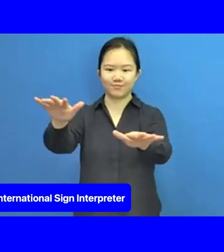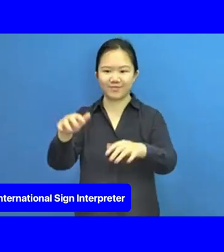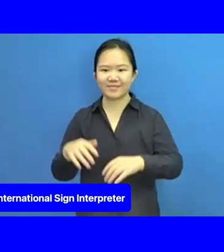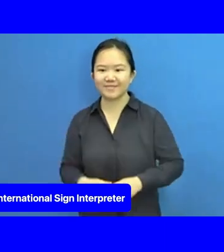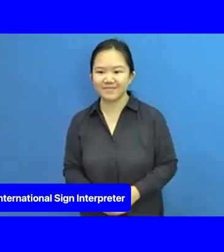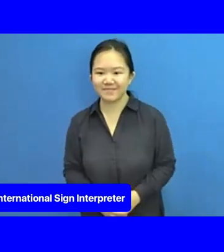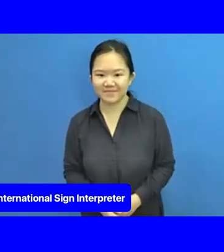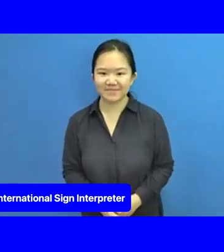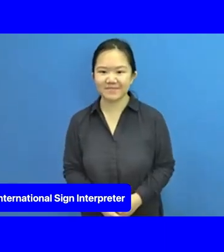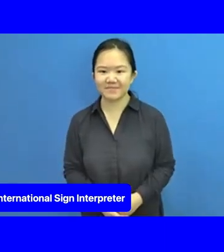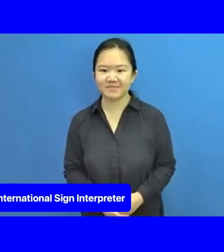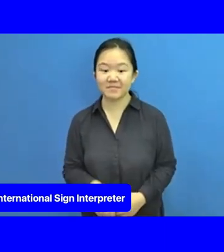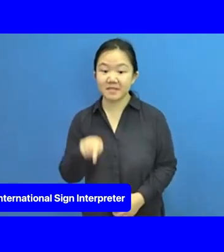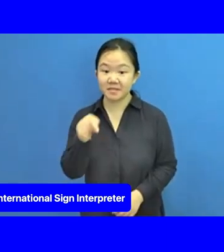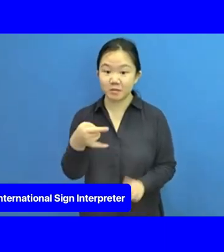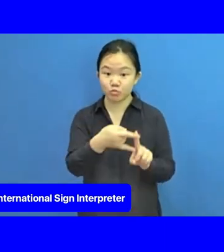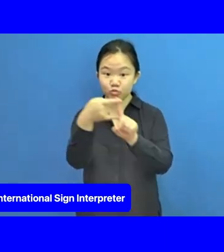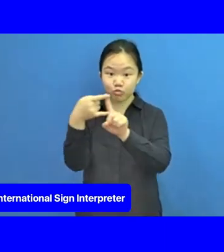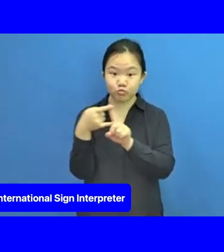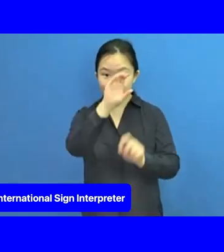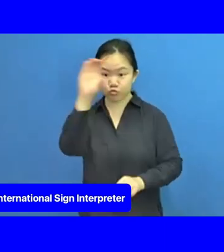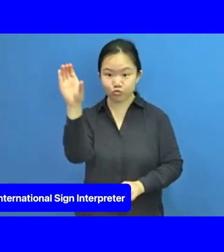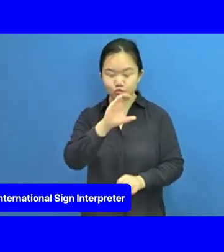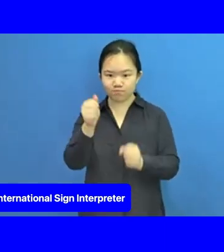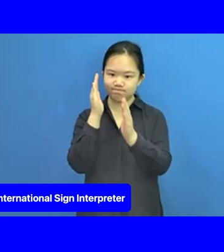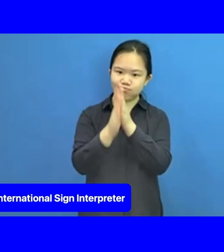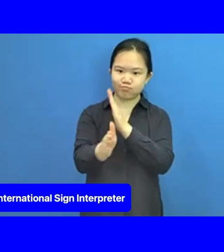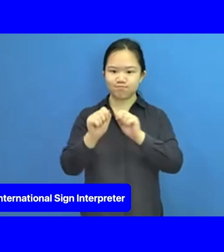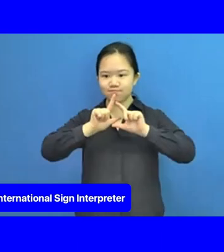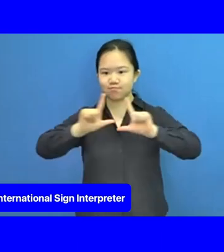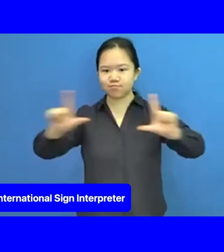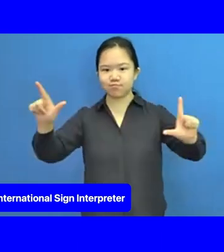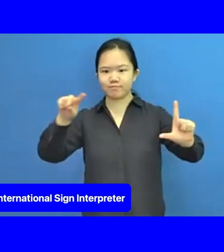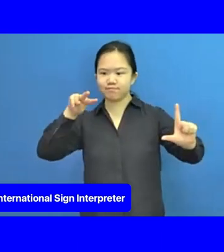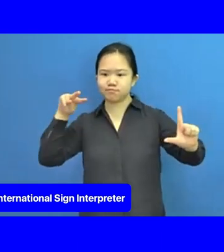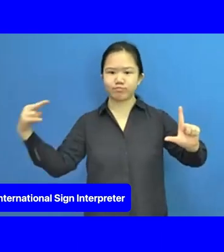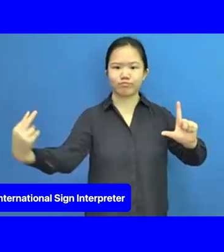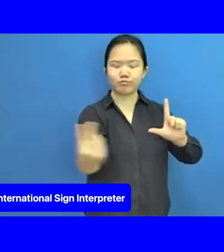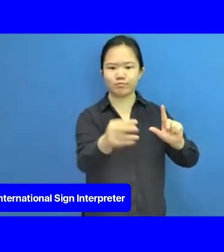decided to join Perform Europe? It's because our members from across Europe,